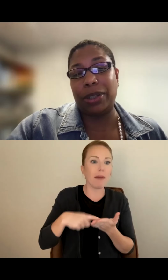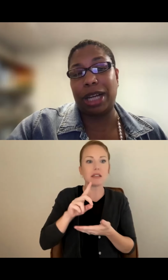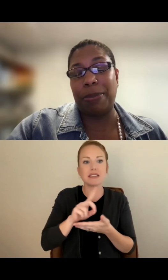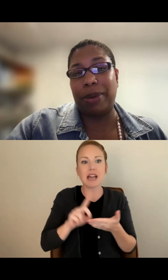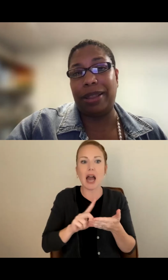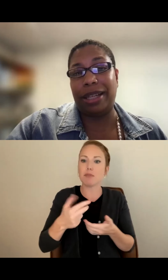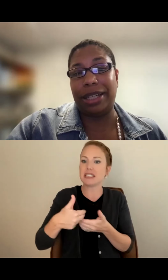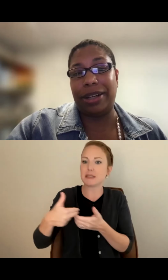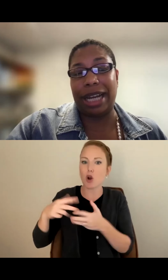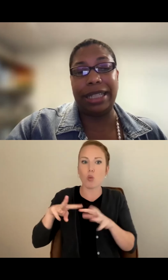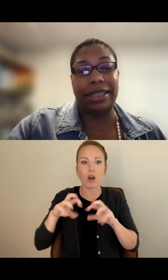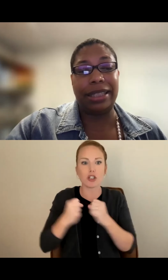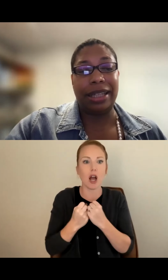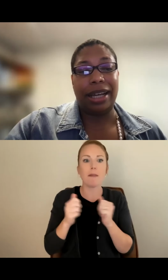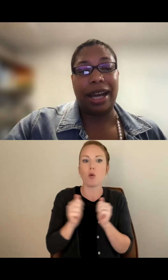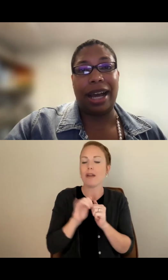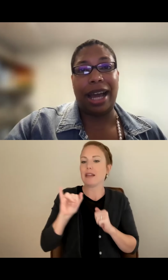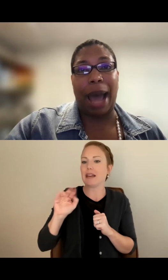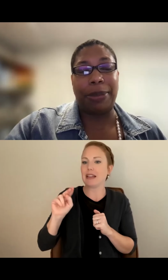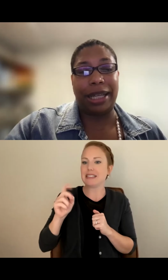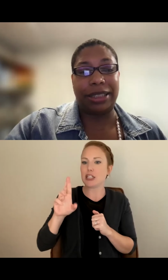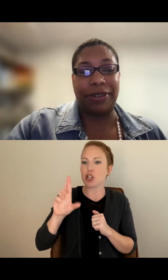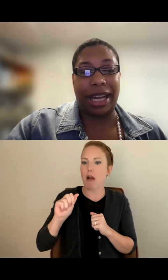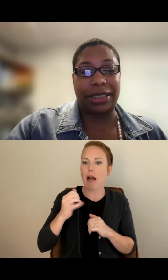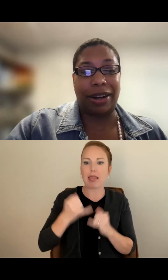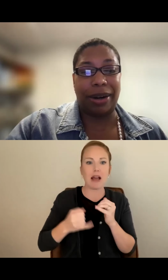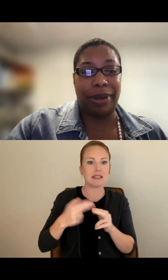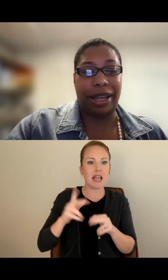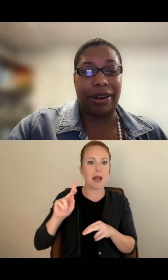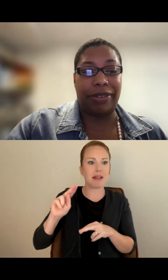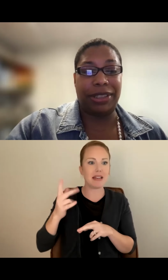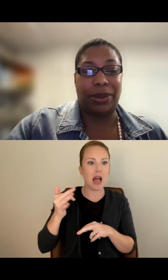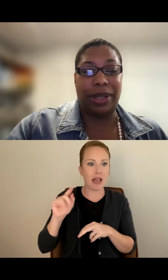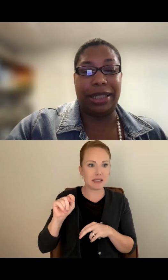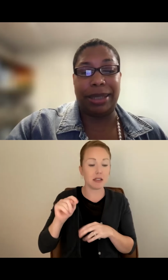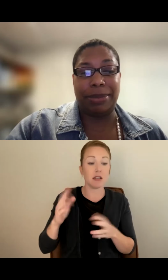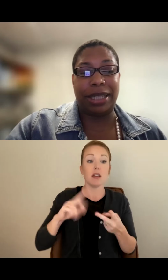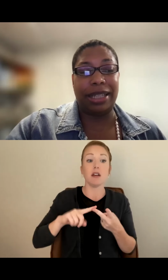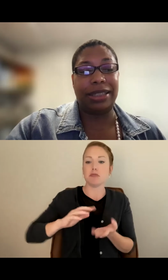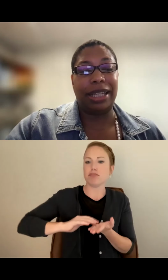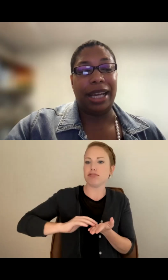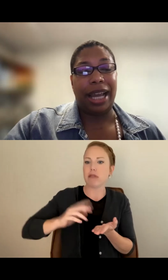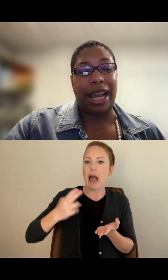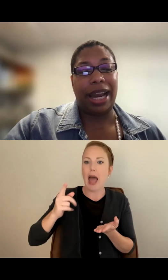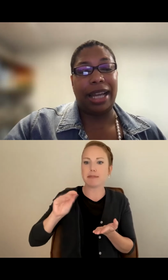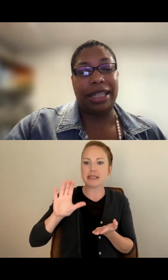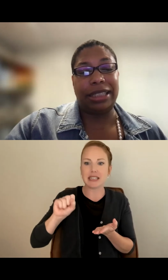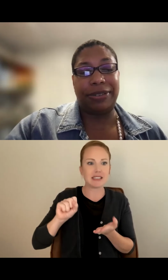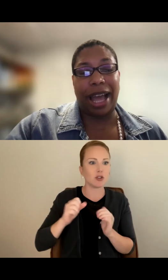workshop with Indira Knight, Haptics for XR with Eric Vezzoli and Tim Stutts, and ideas for